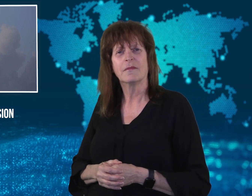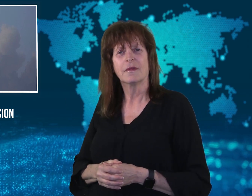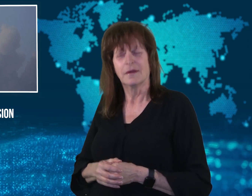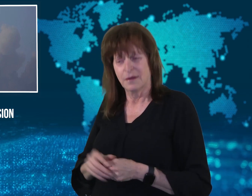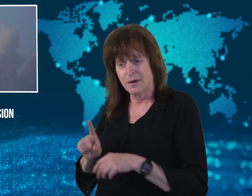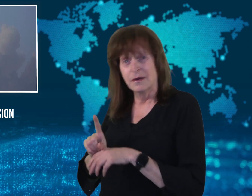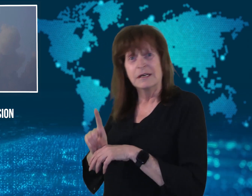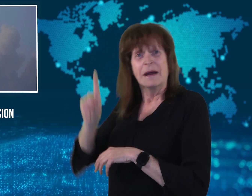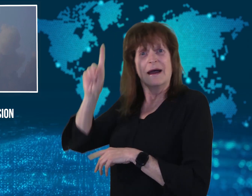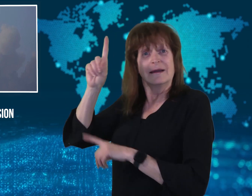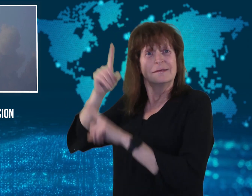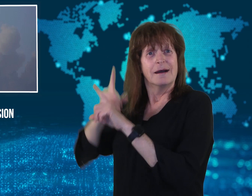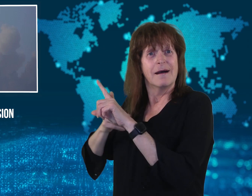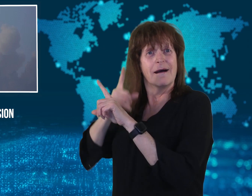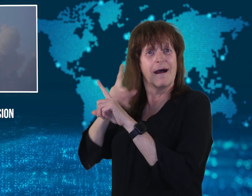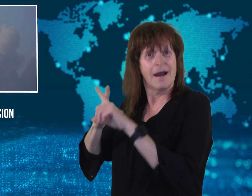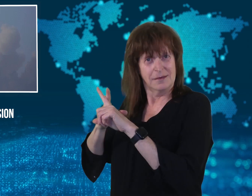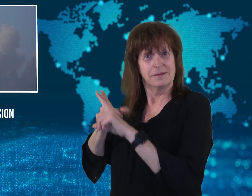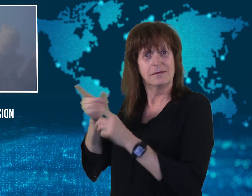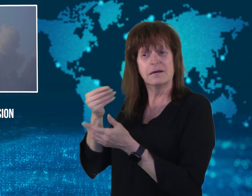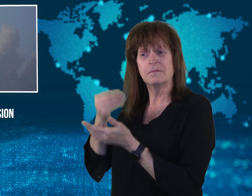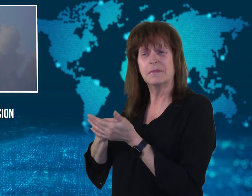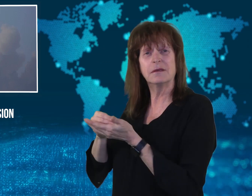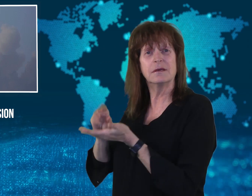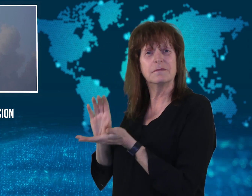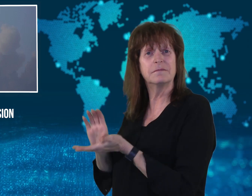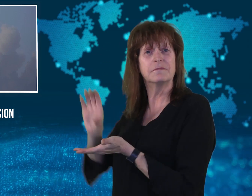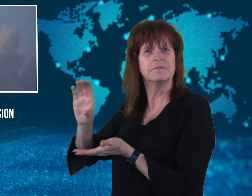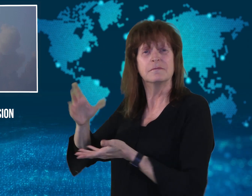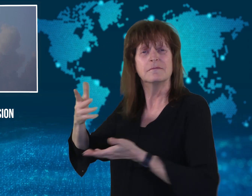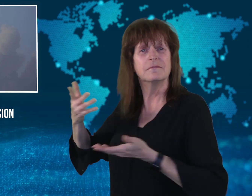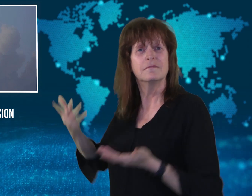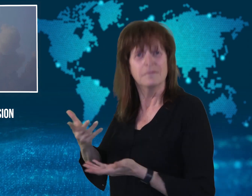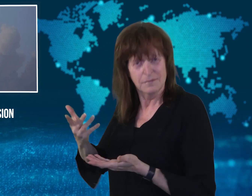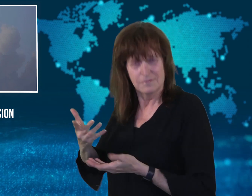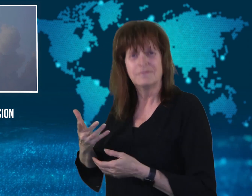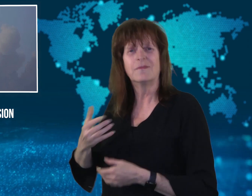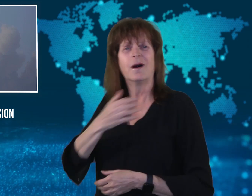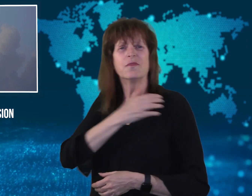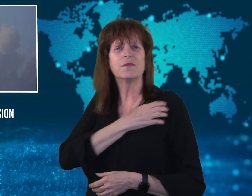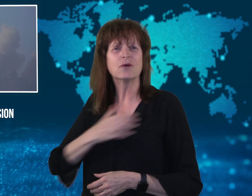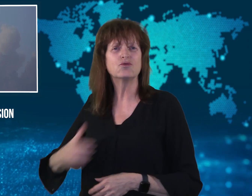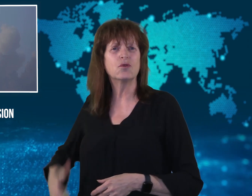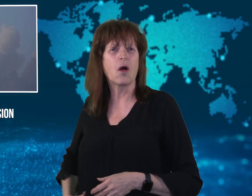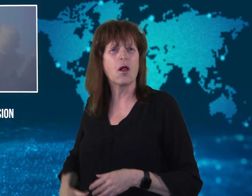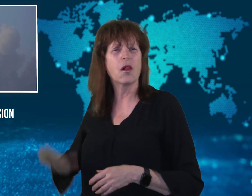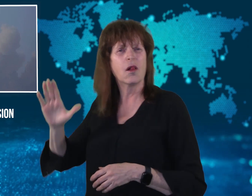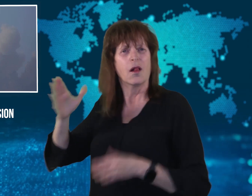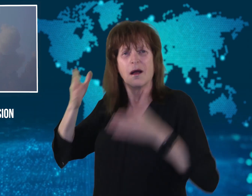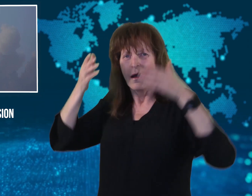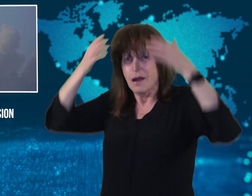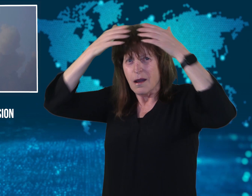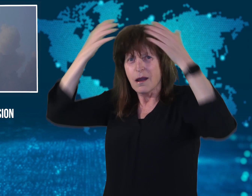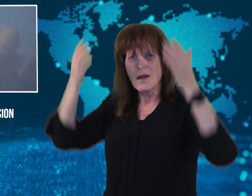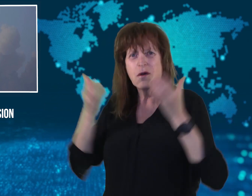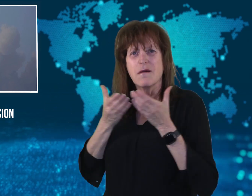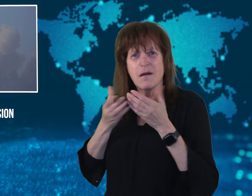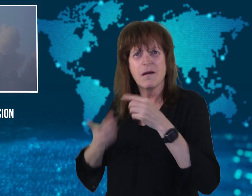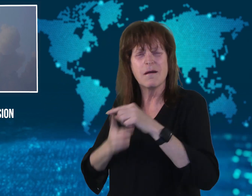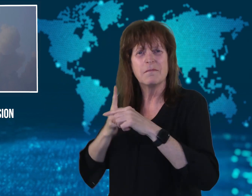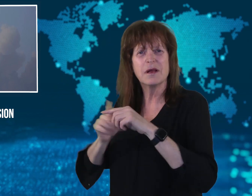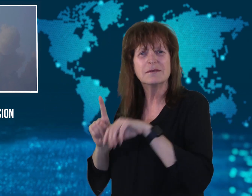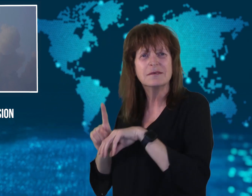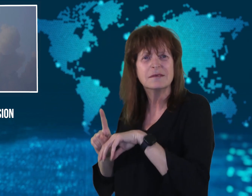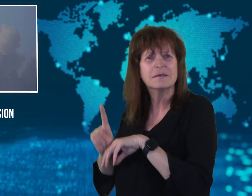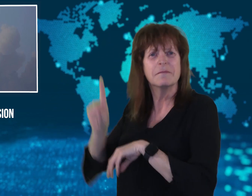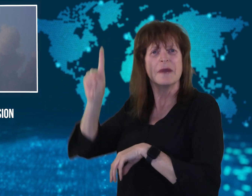will help in rocket development in the future, others dismissed it as a failure.